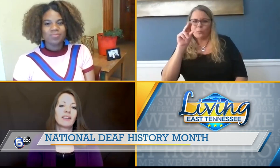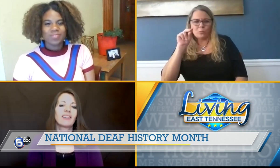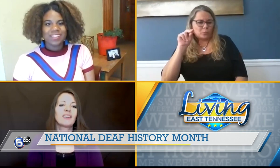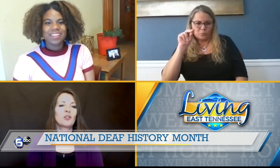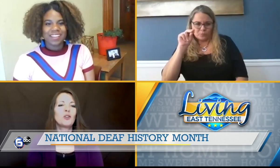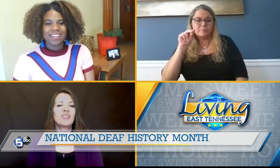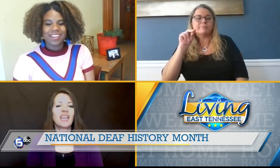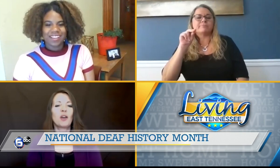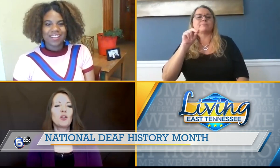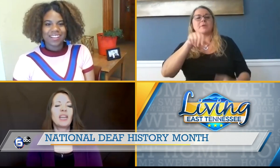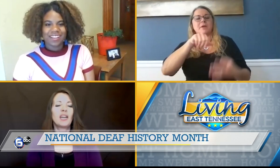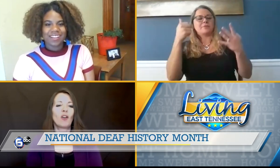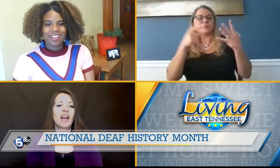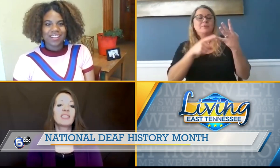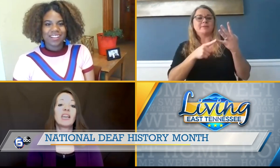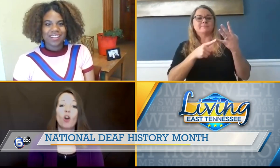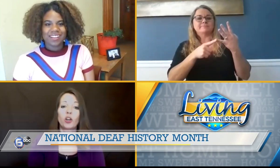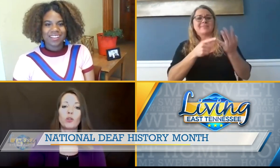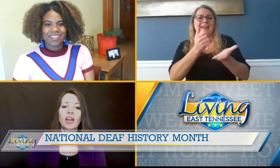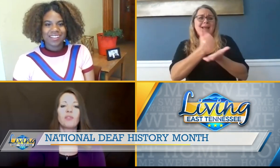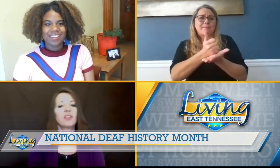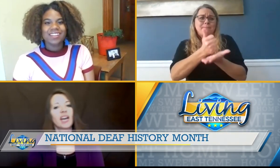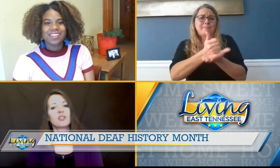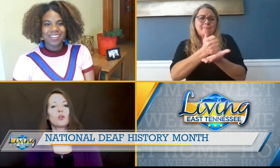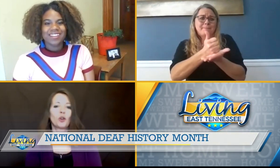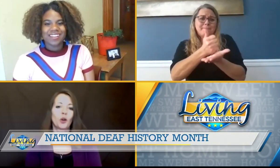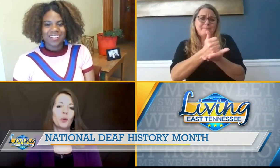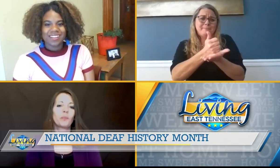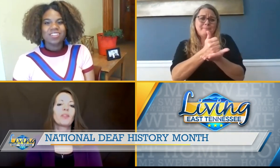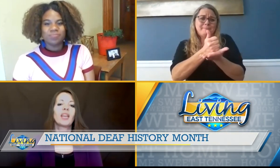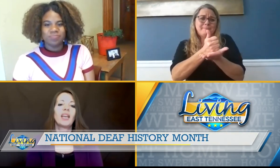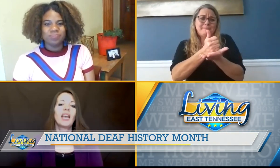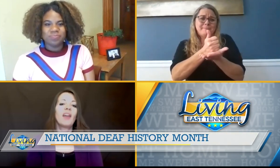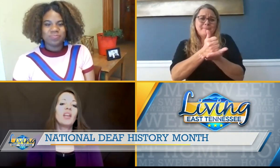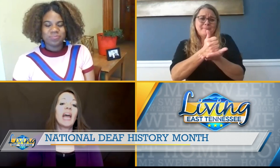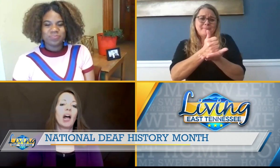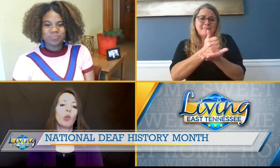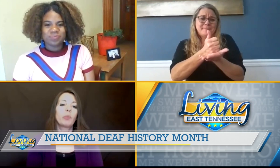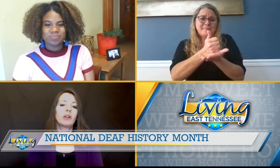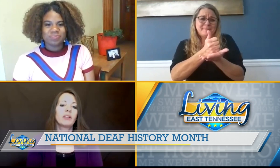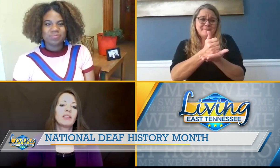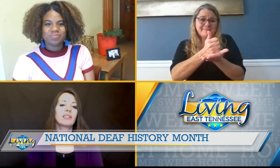IS HOW WE SAY YES OR NO I AM NOT DEAF. YOU SHAKE YOUR HEAD AND MOVE YOUR FINGERS LIKE THIS . AGAIN,